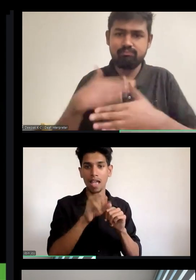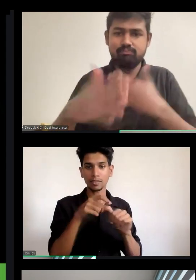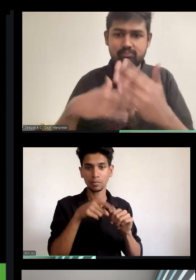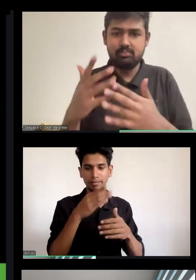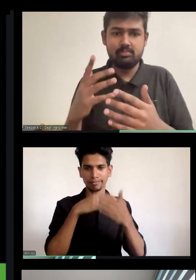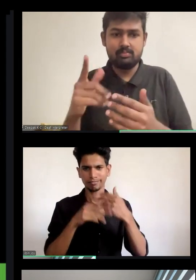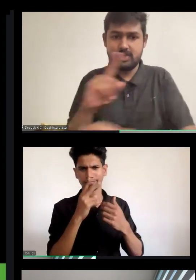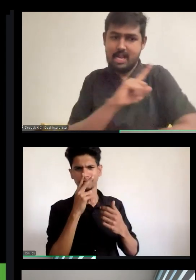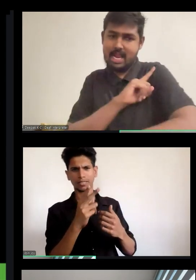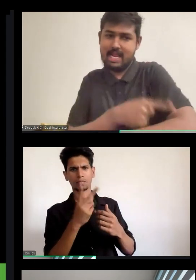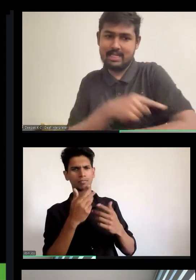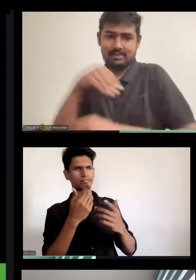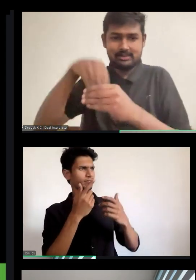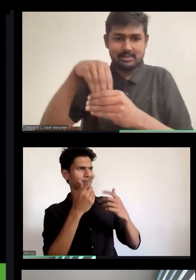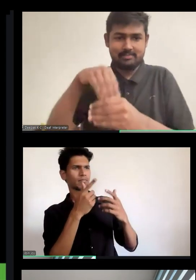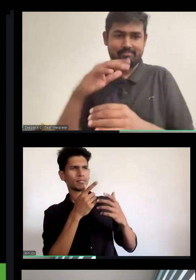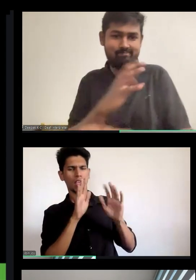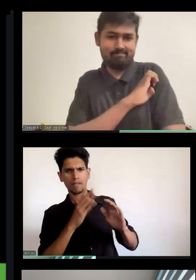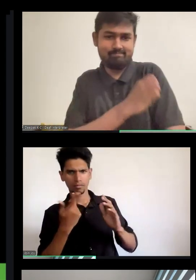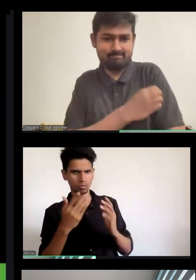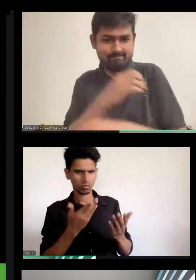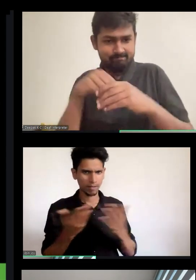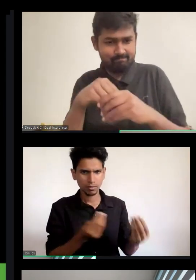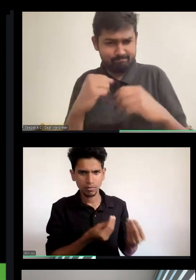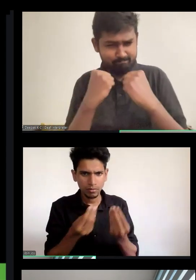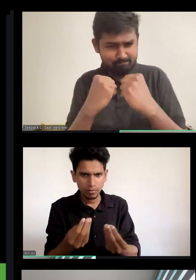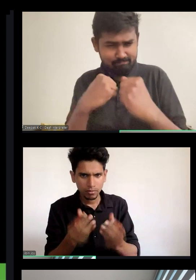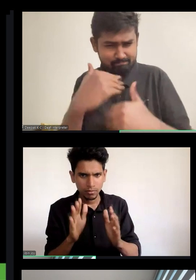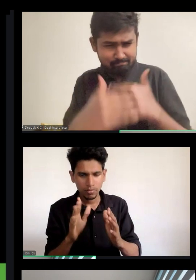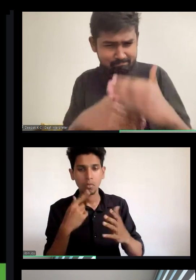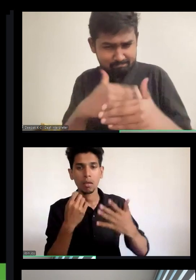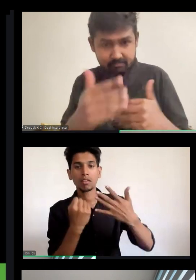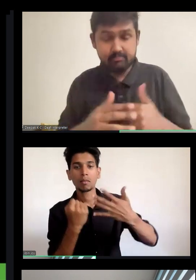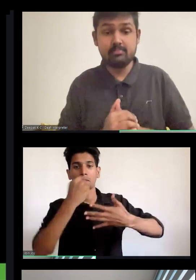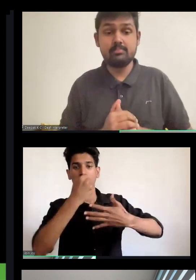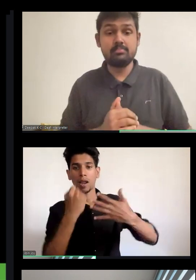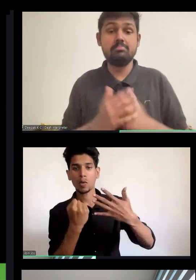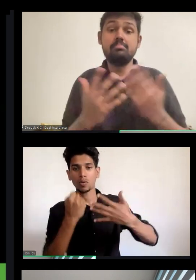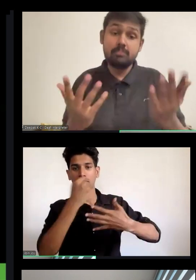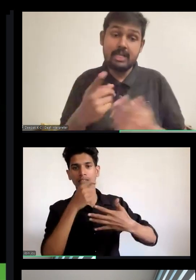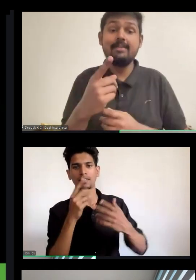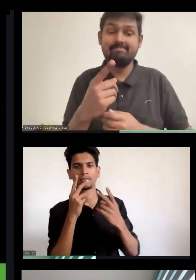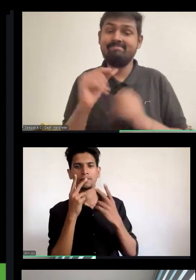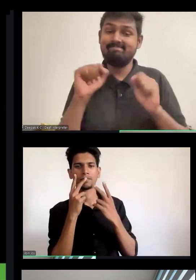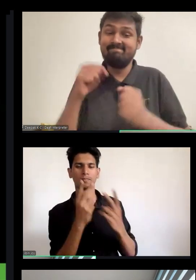When priorities shift, accessibility disappears. Because it was never a part of the structure.